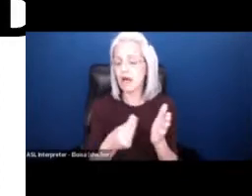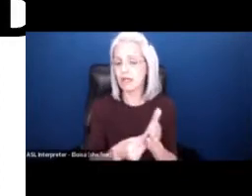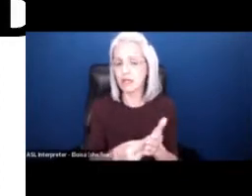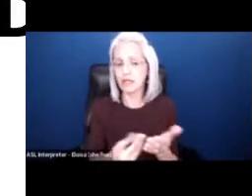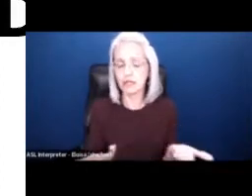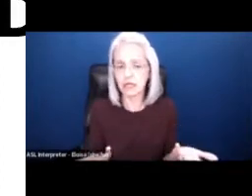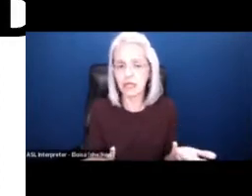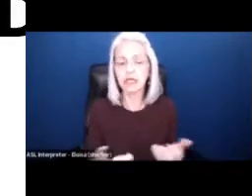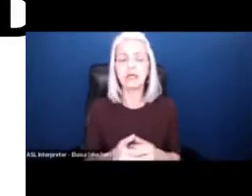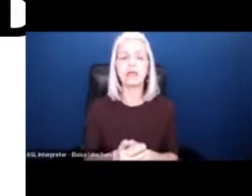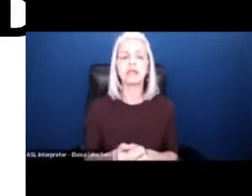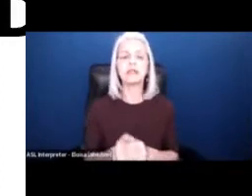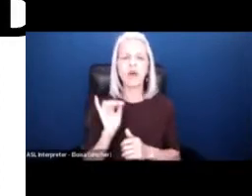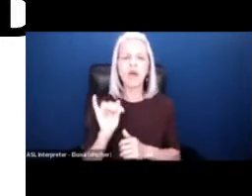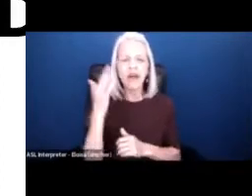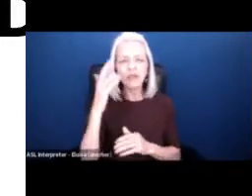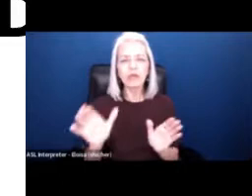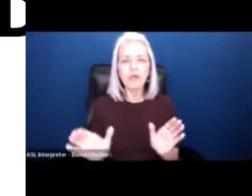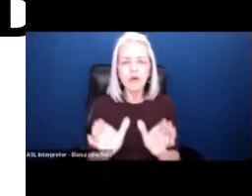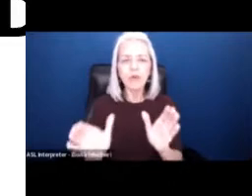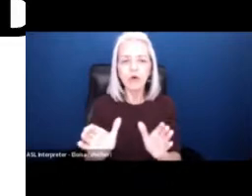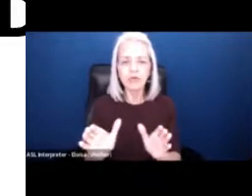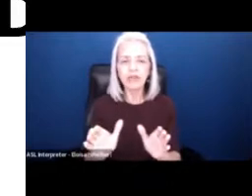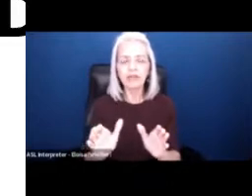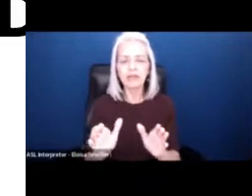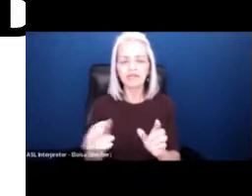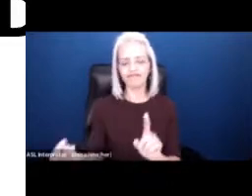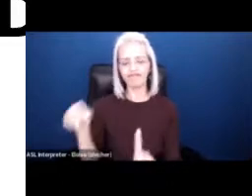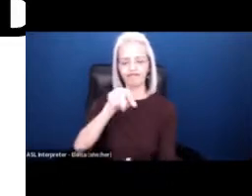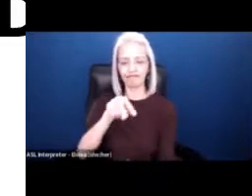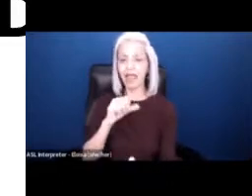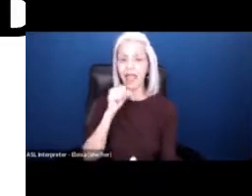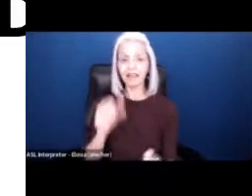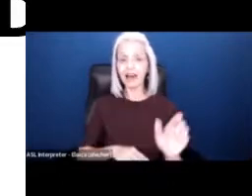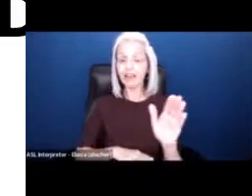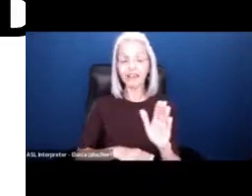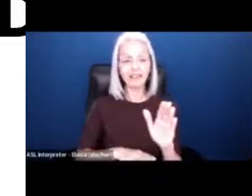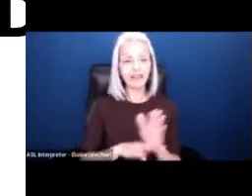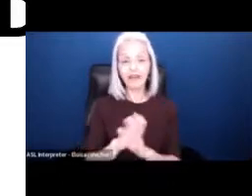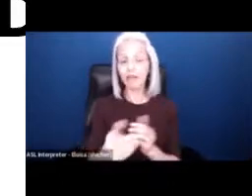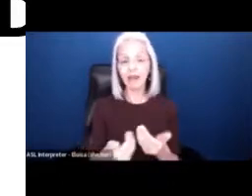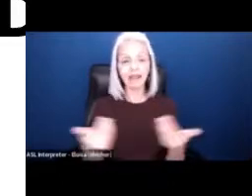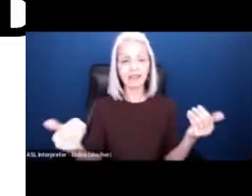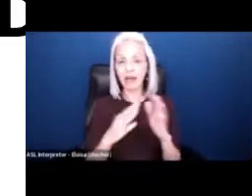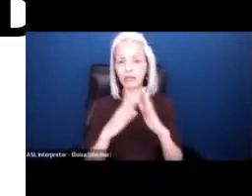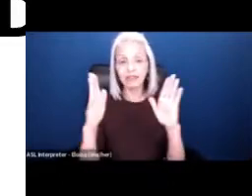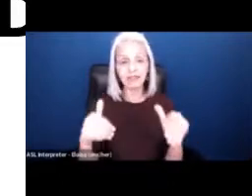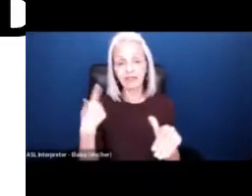that's why we promote the thinking that it's not that you're developing a whole different system of behavioral health support for people with